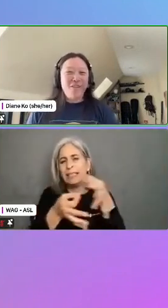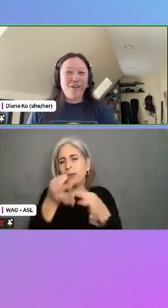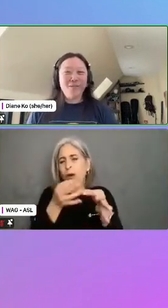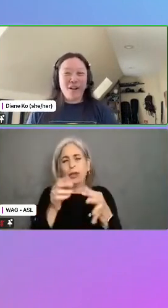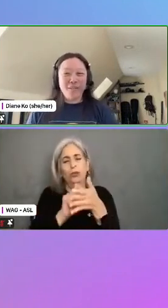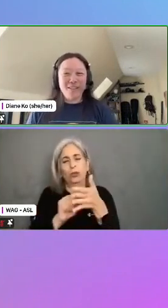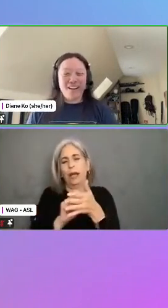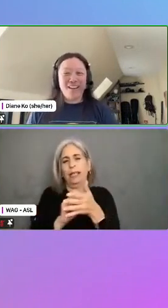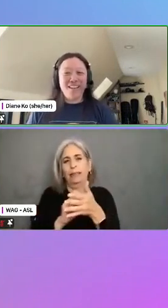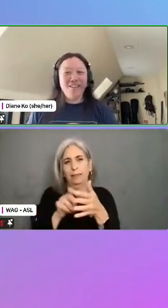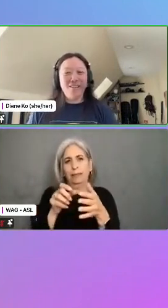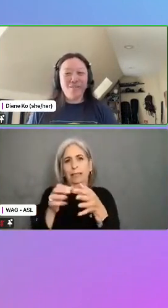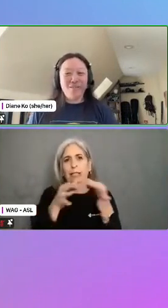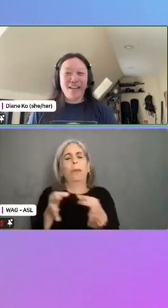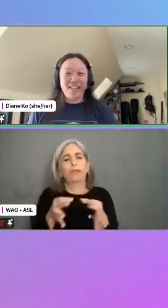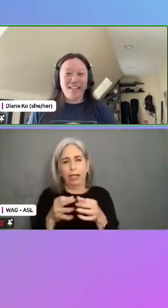go into